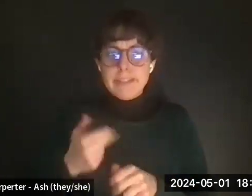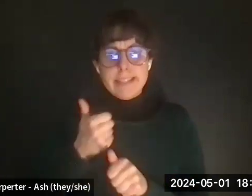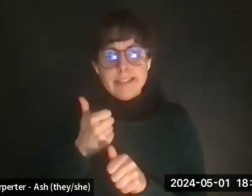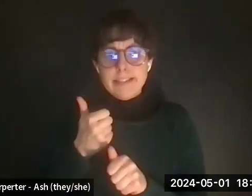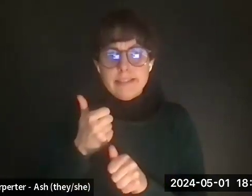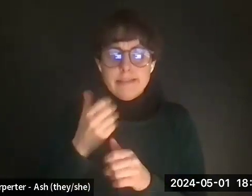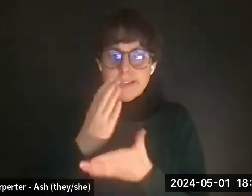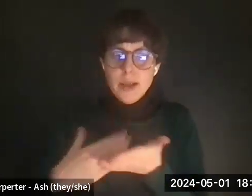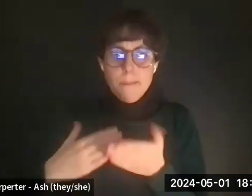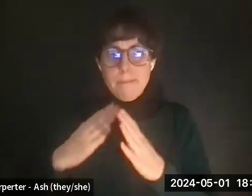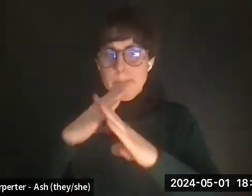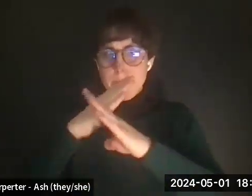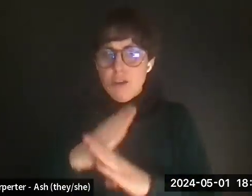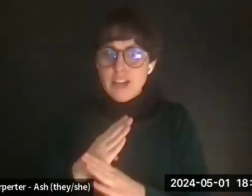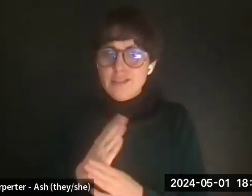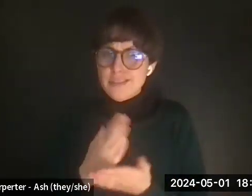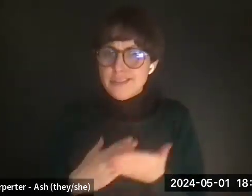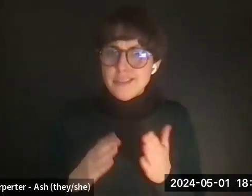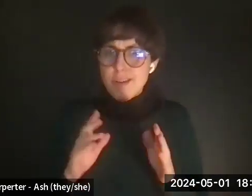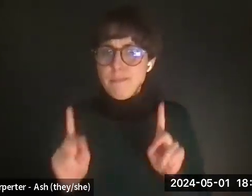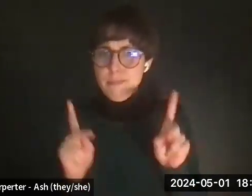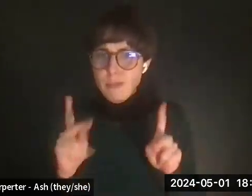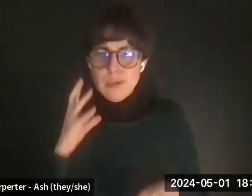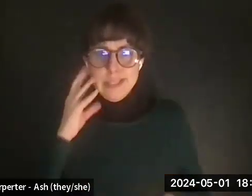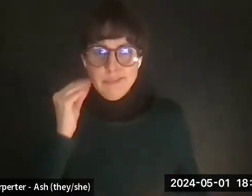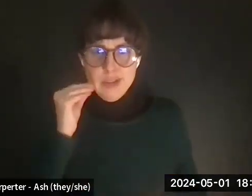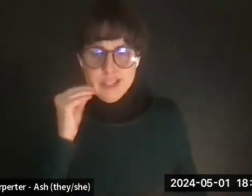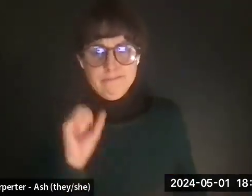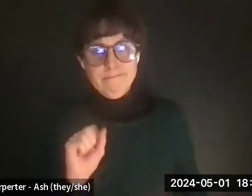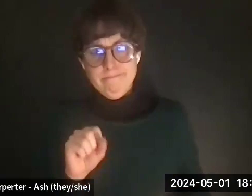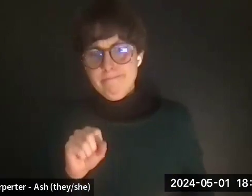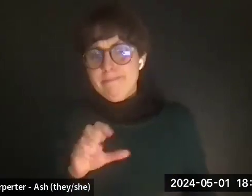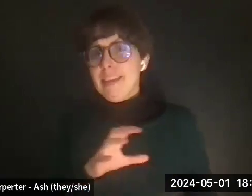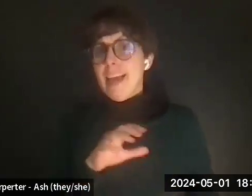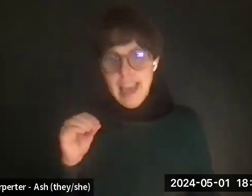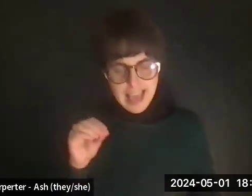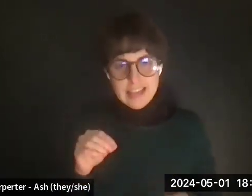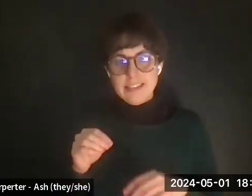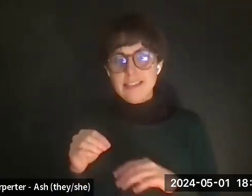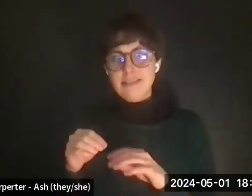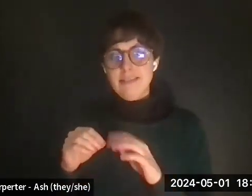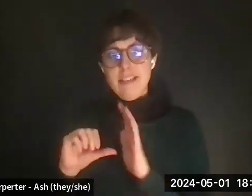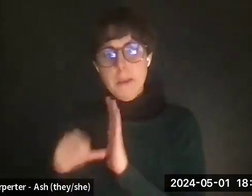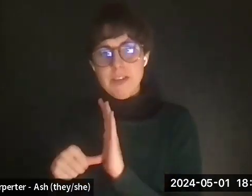and again, highlighting some of the pieces that are happening with our stipend program and we really sincerely hope that elements of